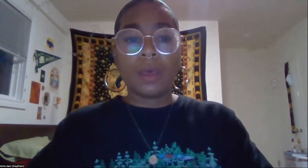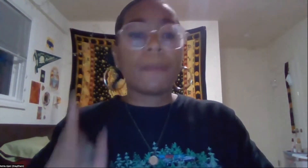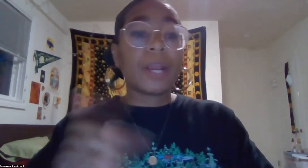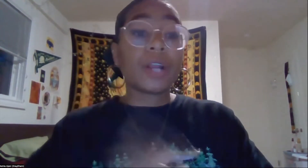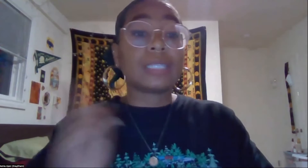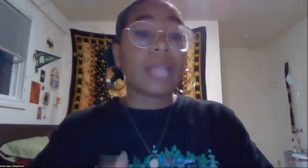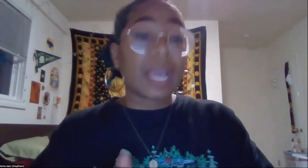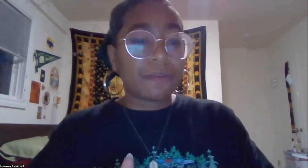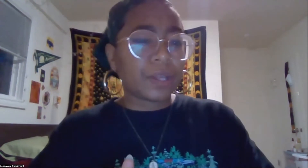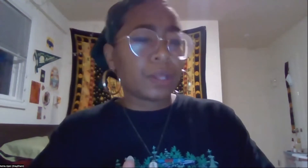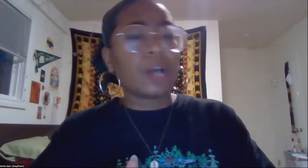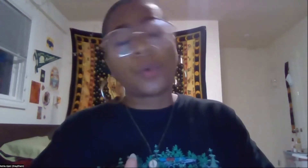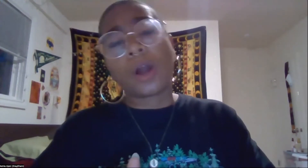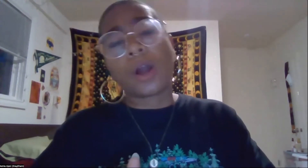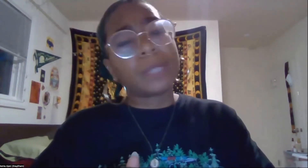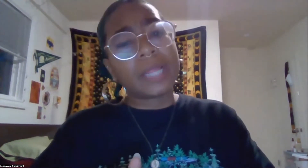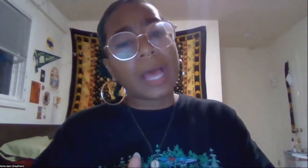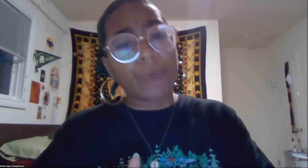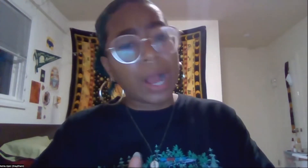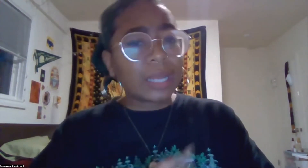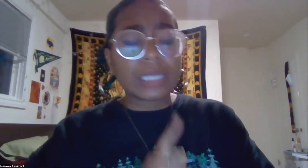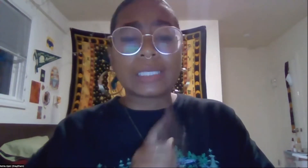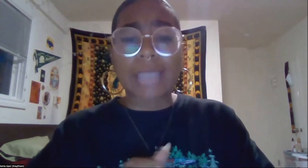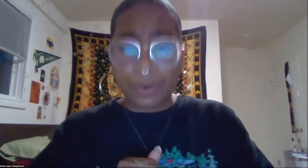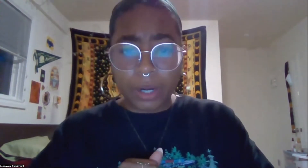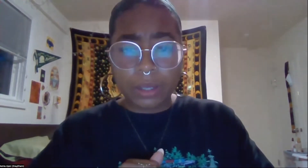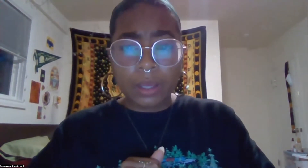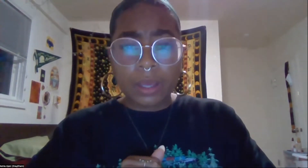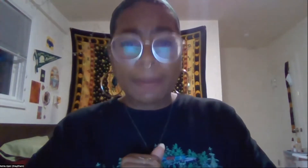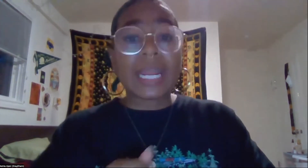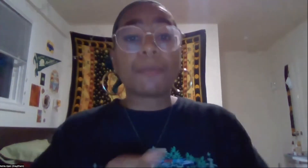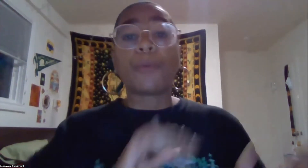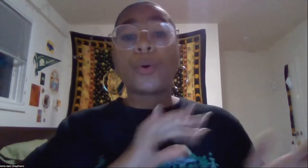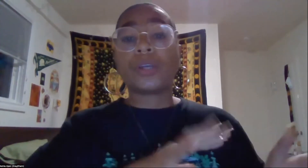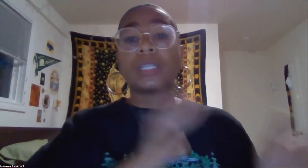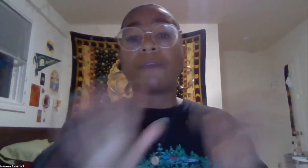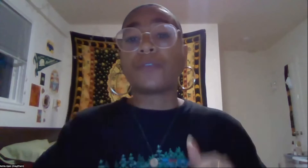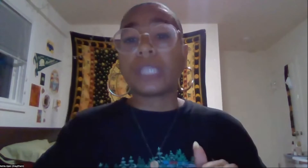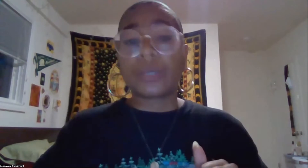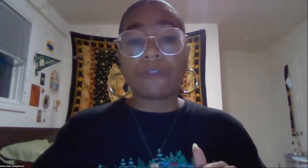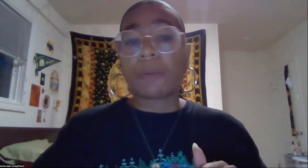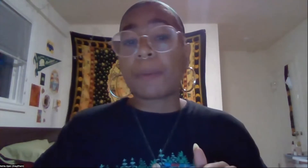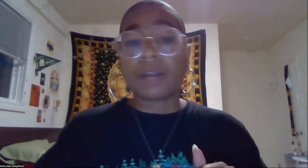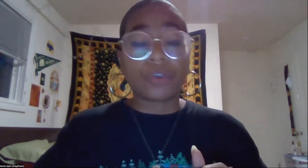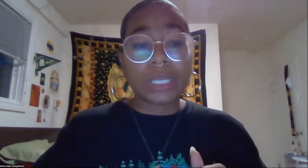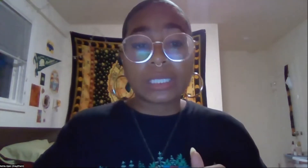america is a landfill. underwater, bloodline brined, it soured. my neighbor pours the leftover liquid from a pot o’ greens